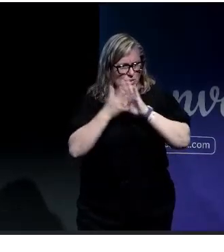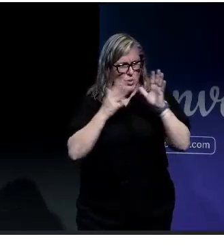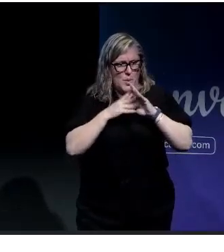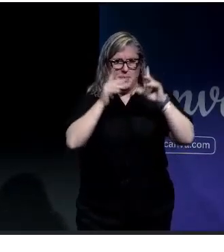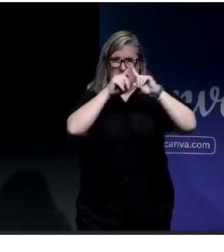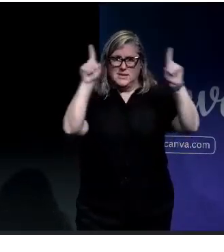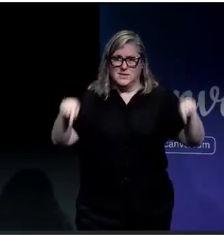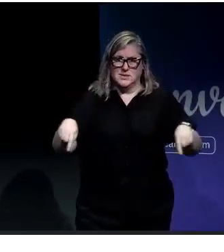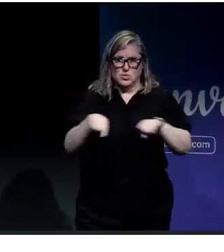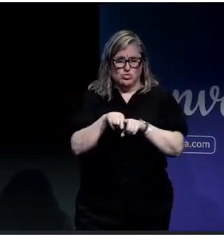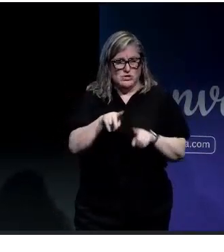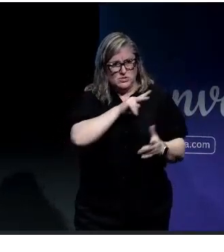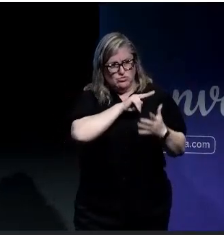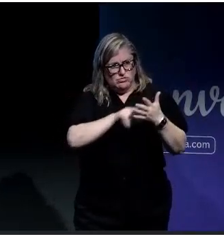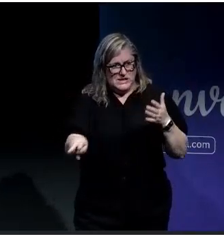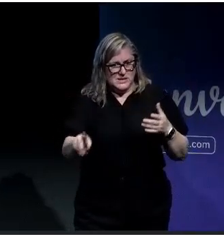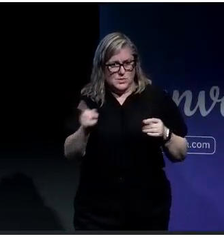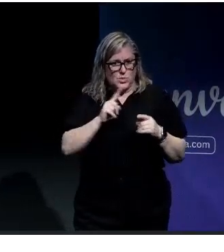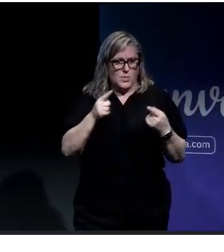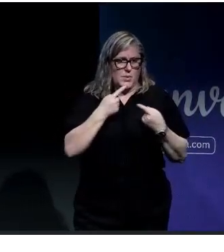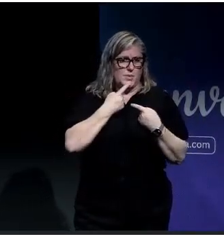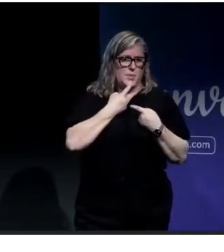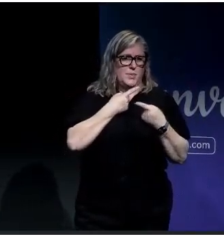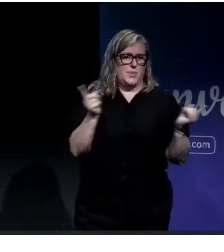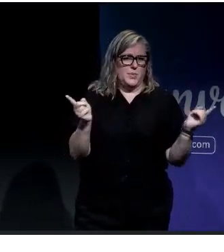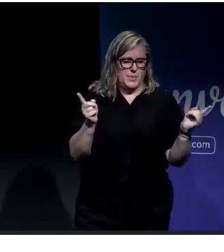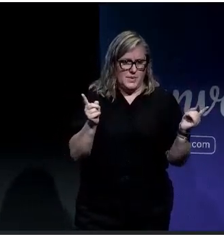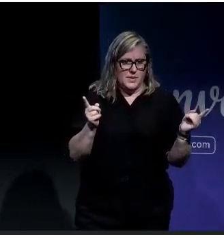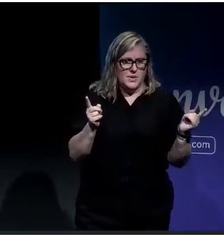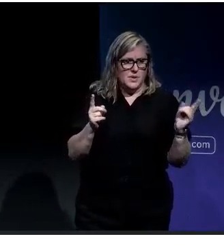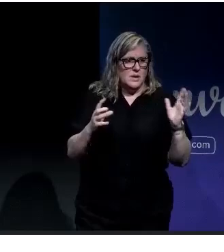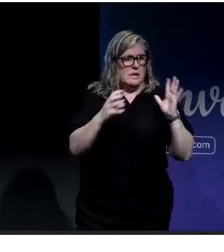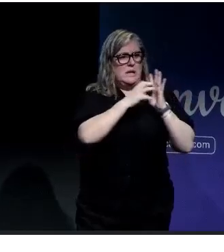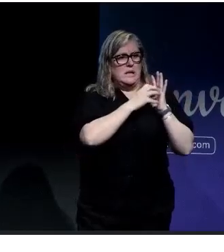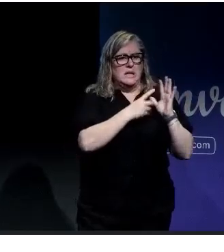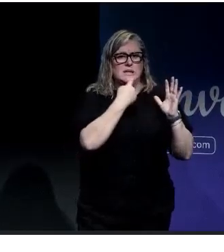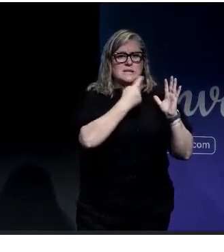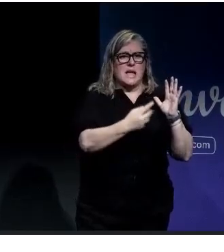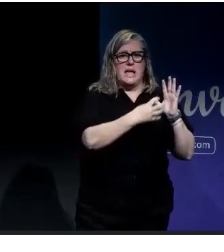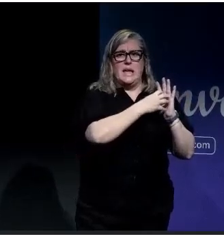Uh, is that it will announce graphic or it'll announce that it's an image of some kind and it'll say what we do.